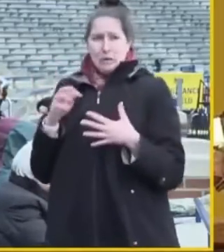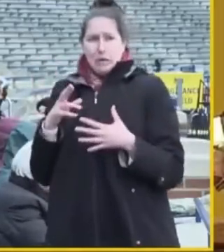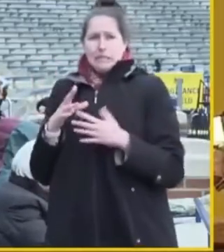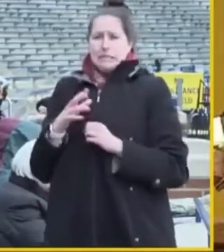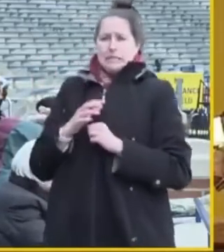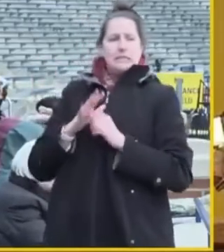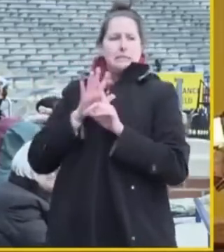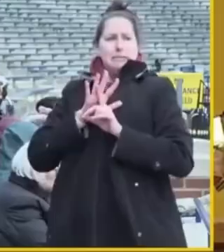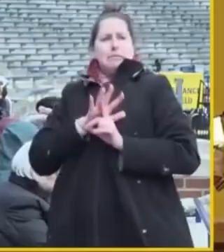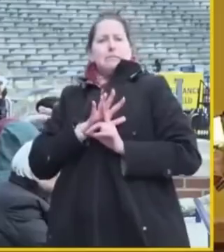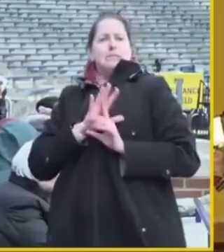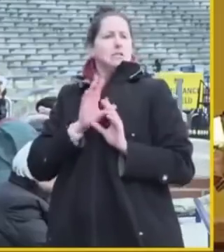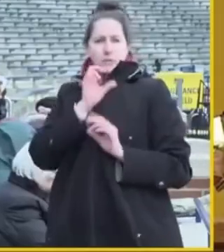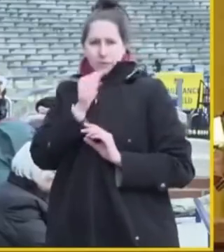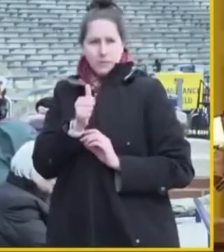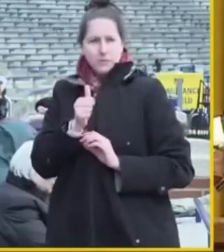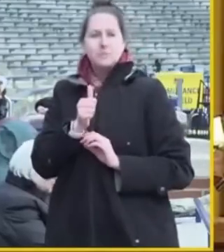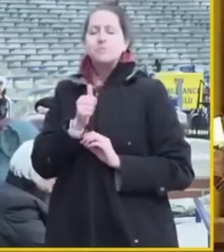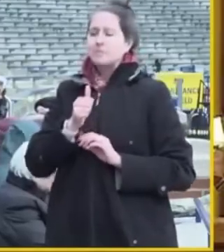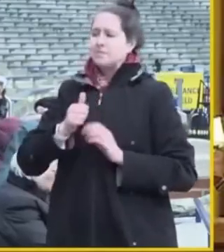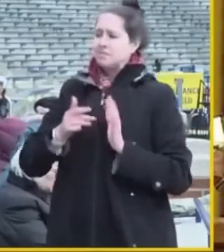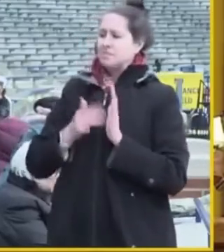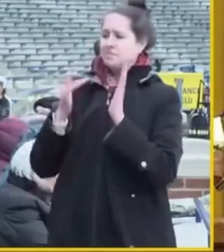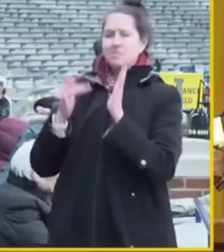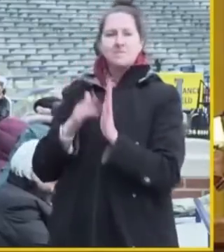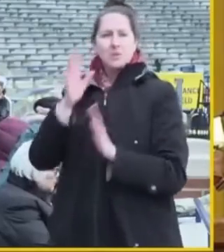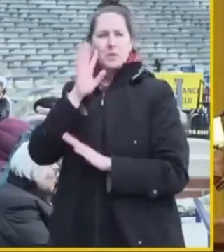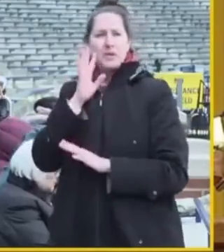At times, you will find yourself alone,